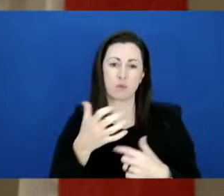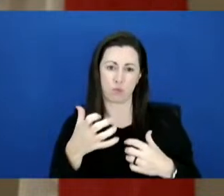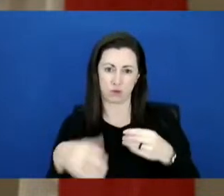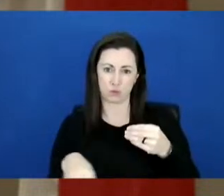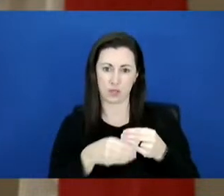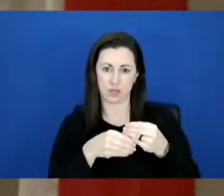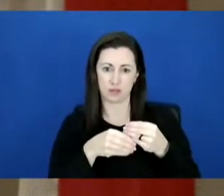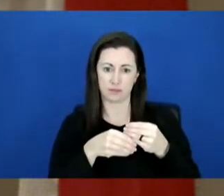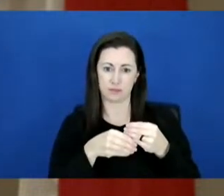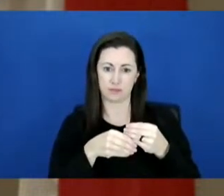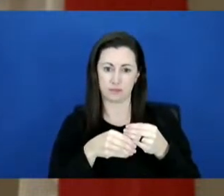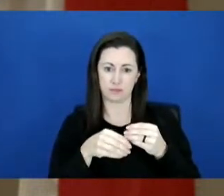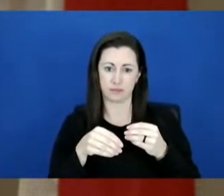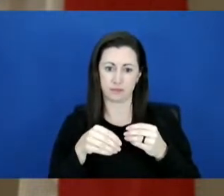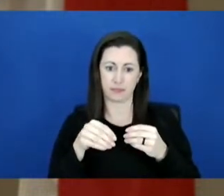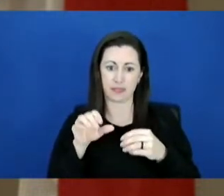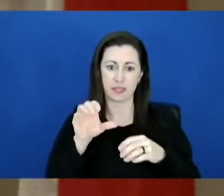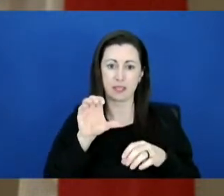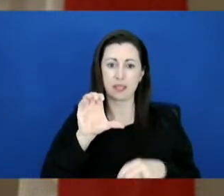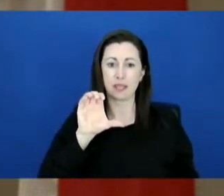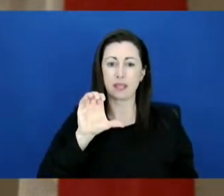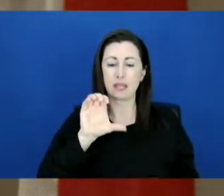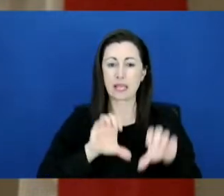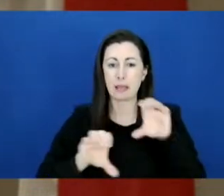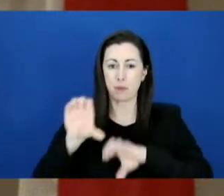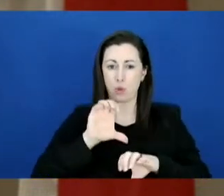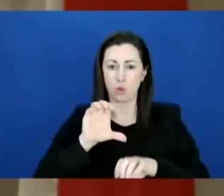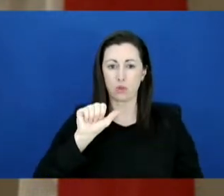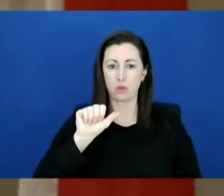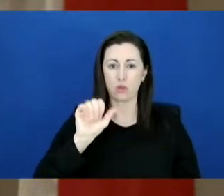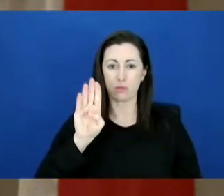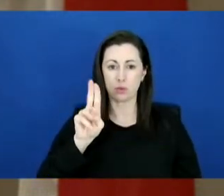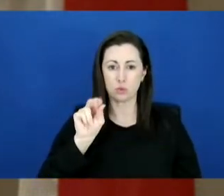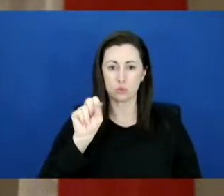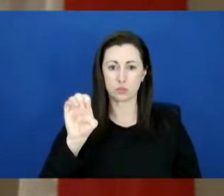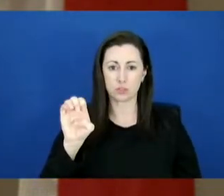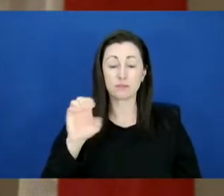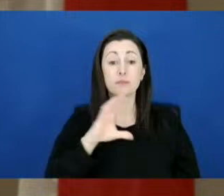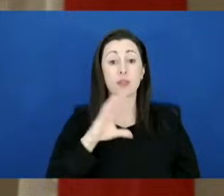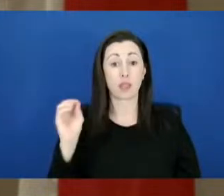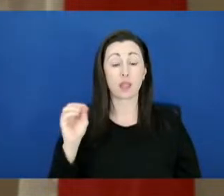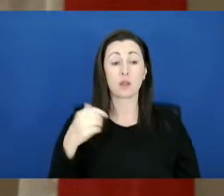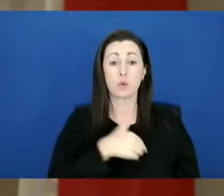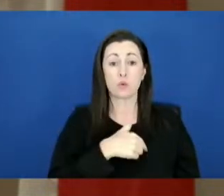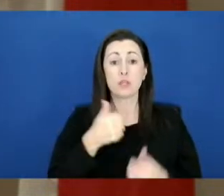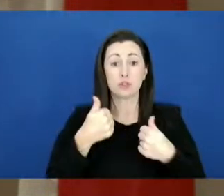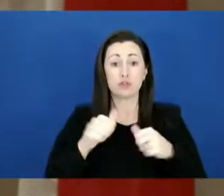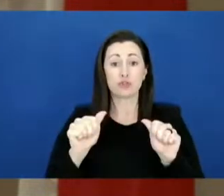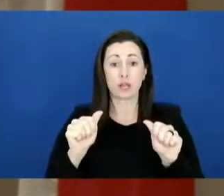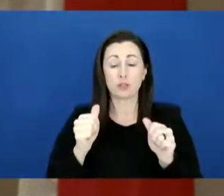HOSPITALIZATIONS, SUICIDES, I